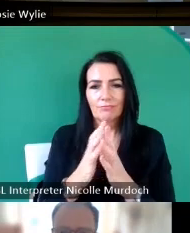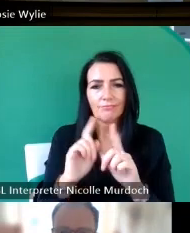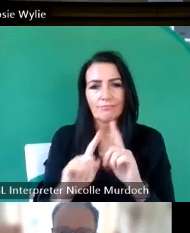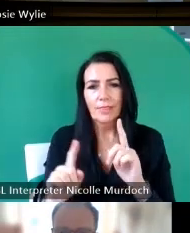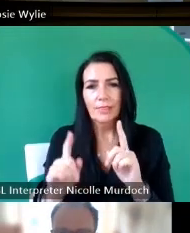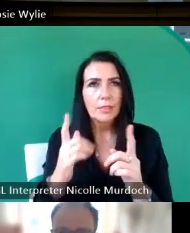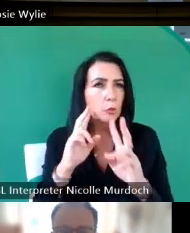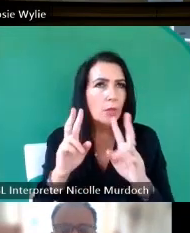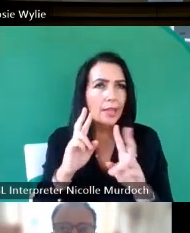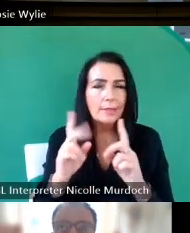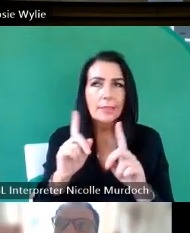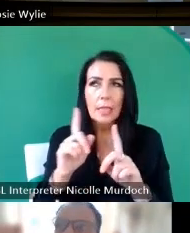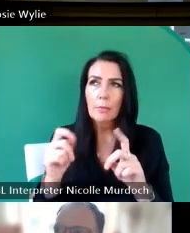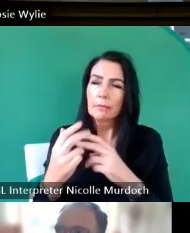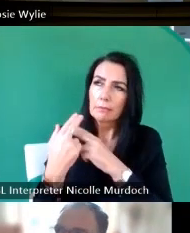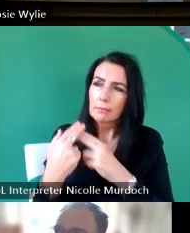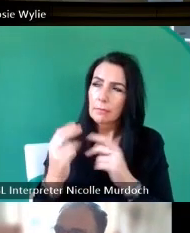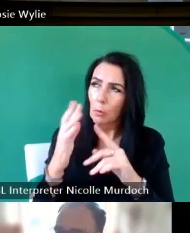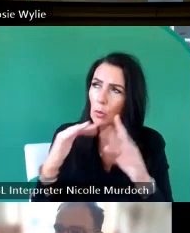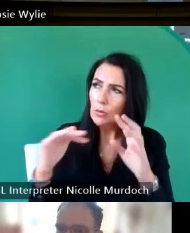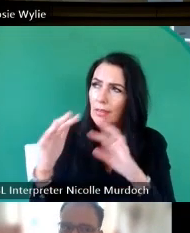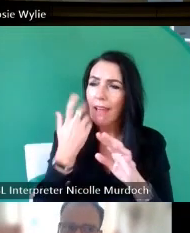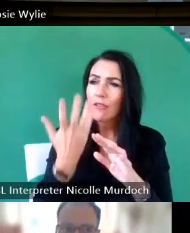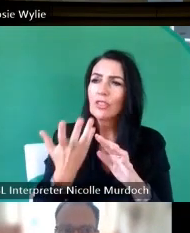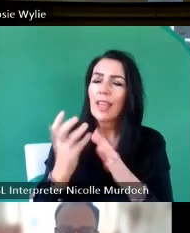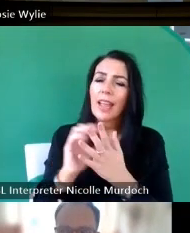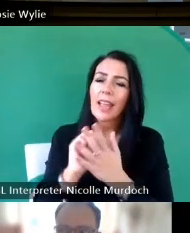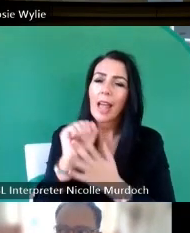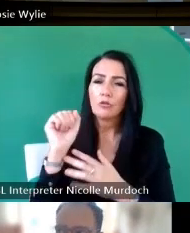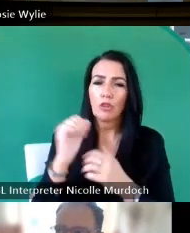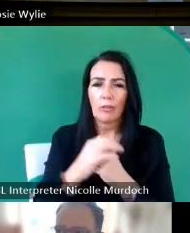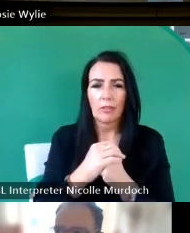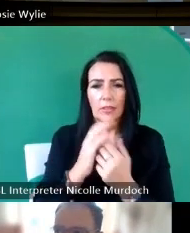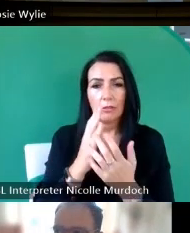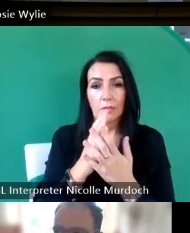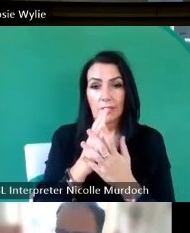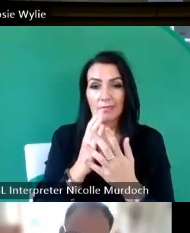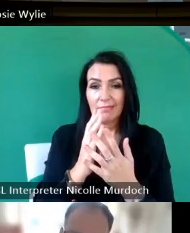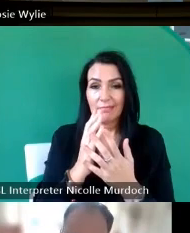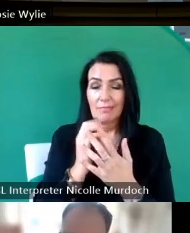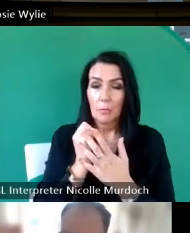accurately accurately everyday culture and it's largely about helping uh or at least a lot of my